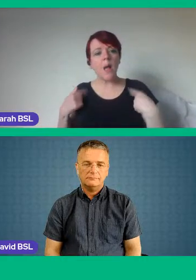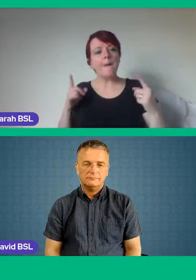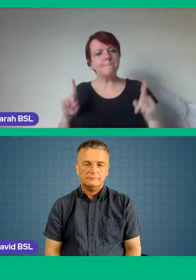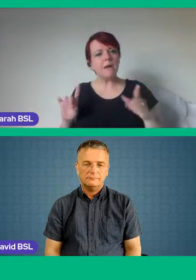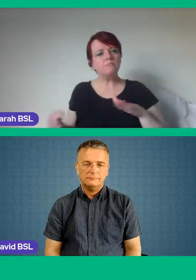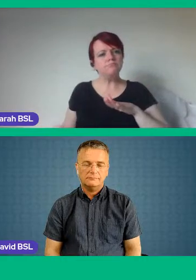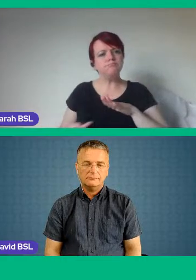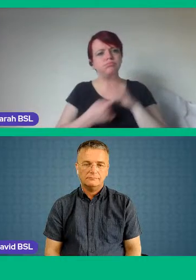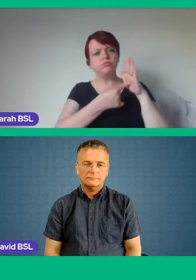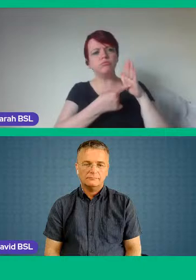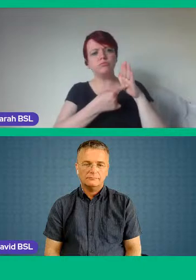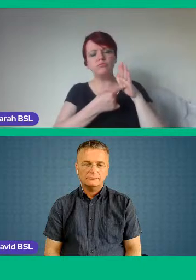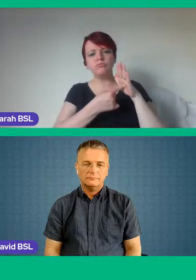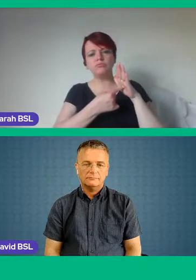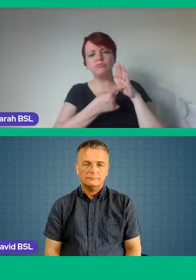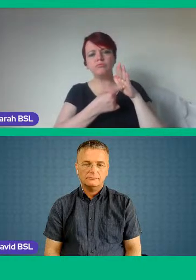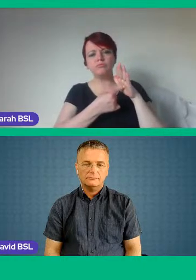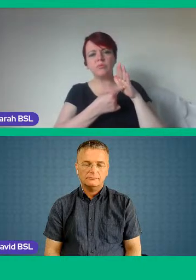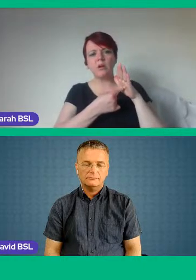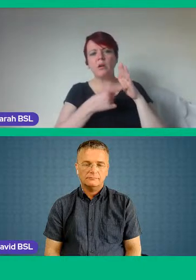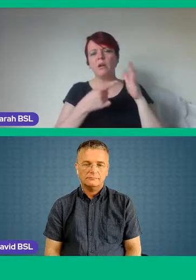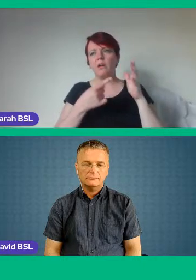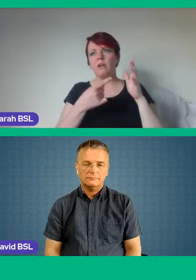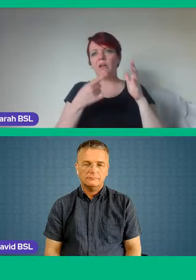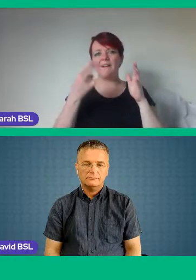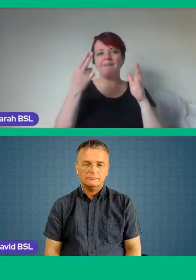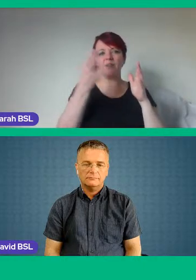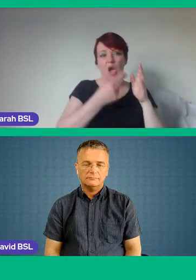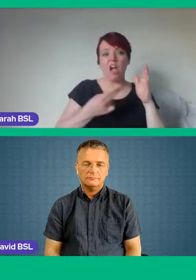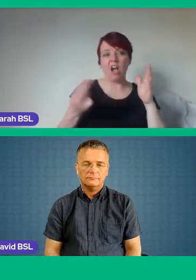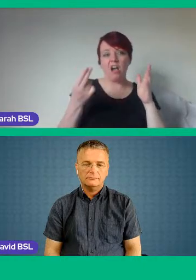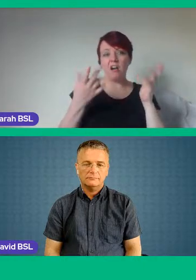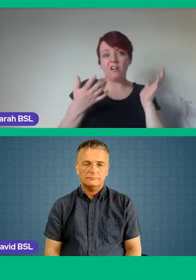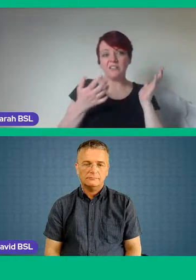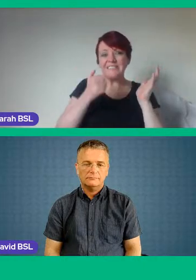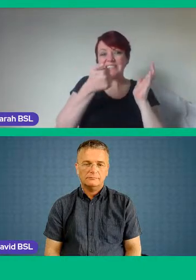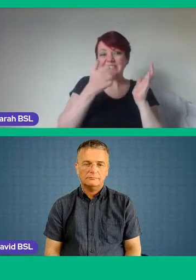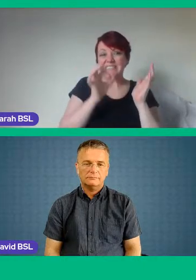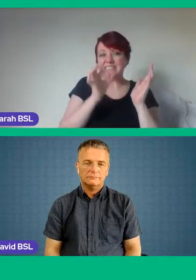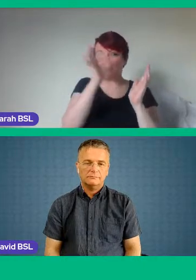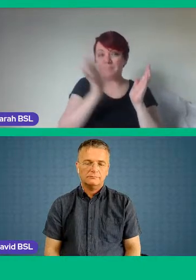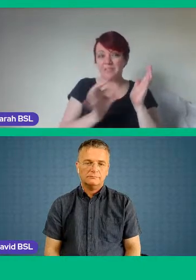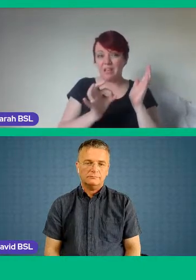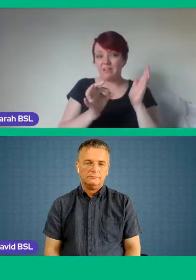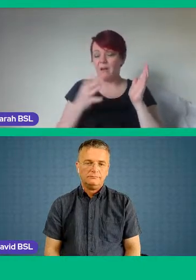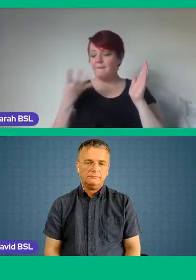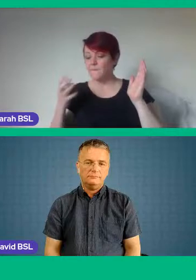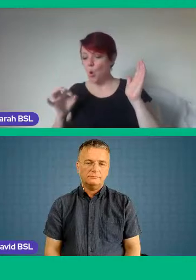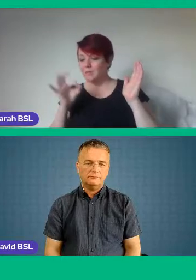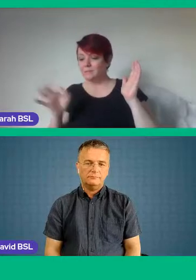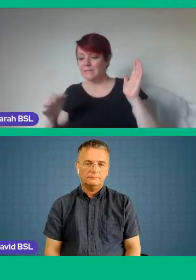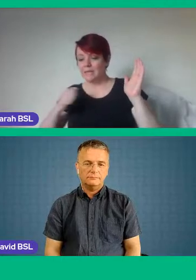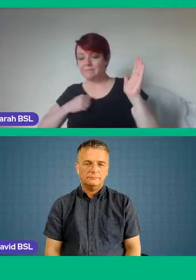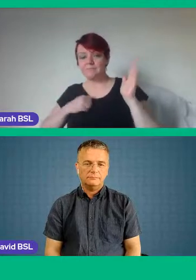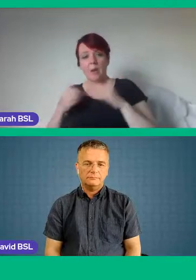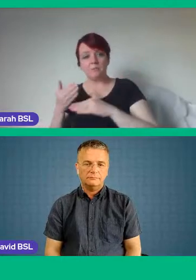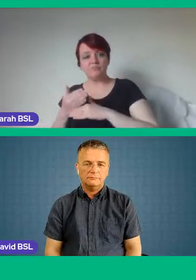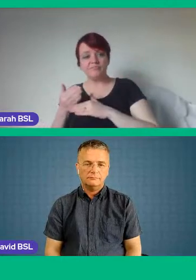that's probably 40% of my job. 60% of its hanging out with people who haven't got any part in their lives and